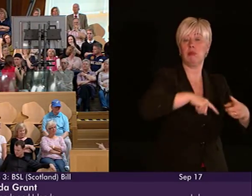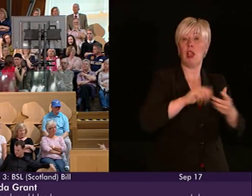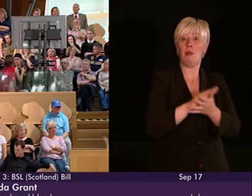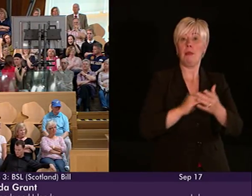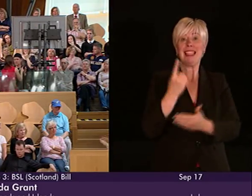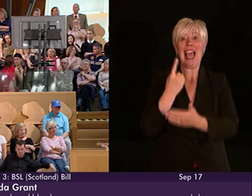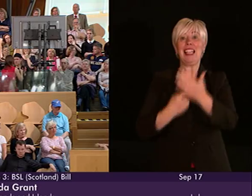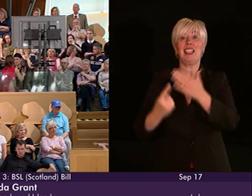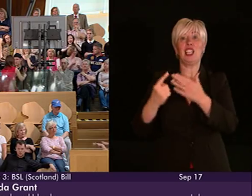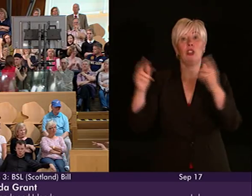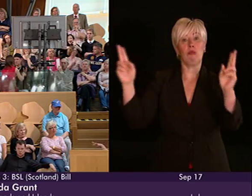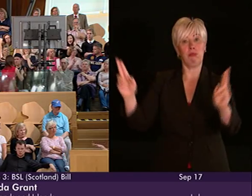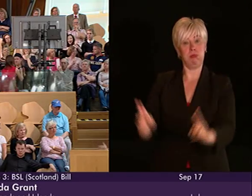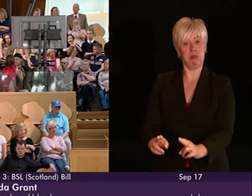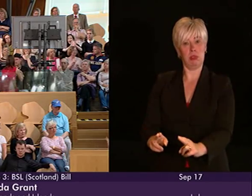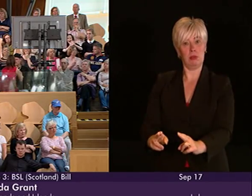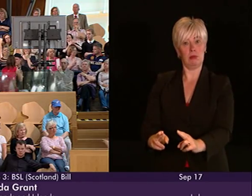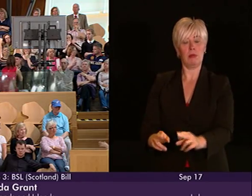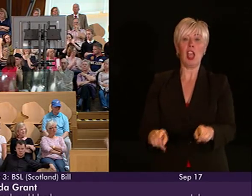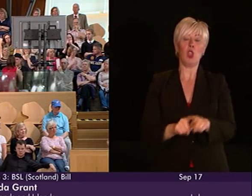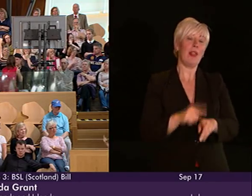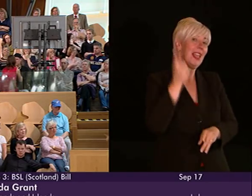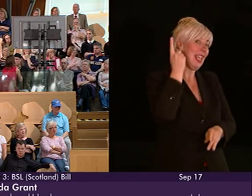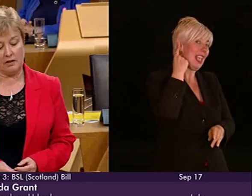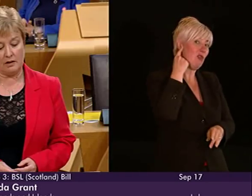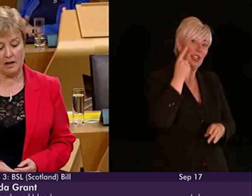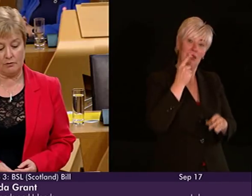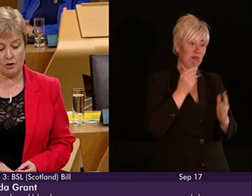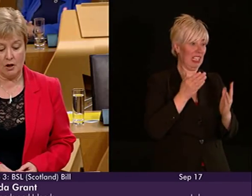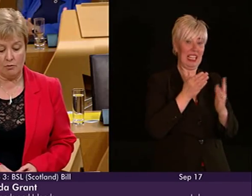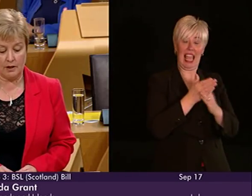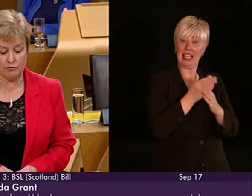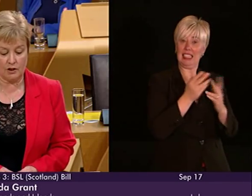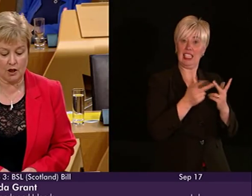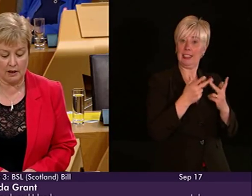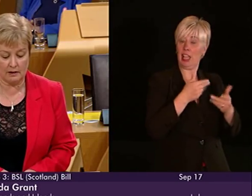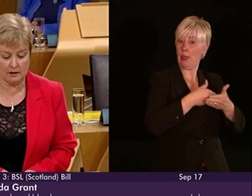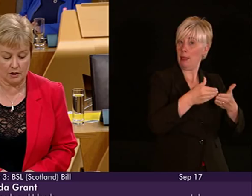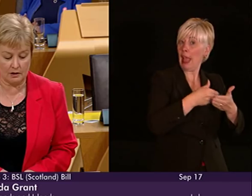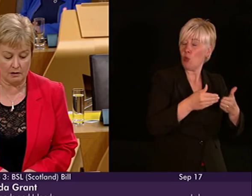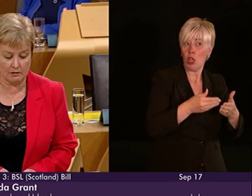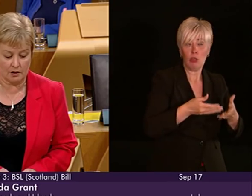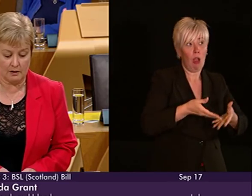tackle isolation. It would also give hearing people access to another language, with its rich